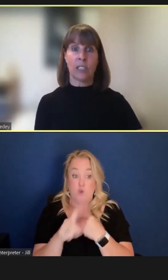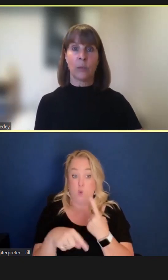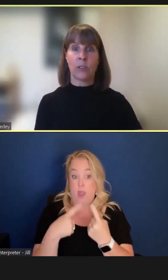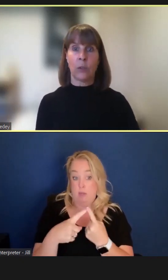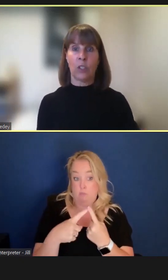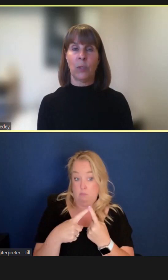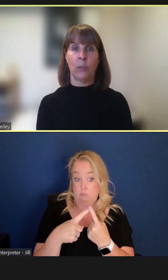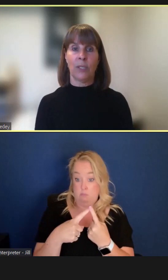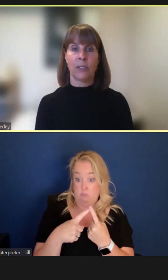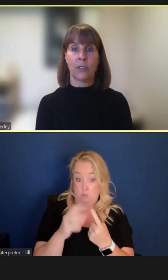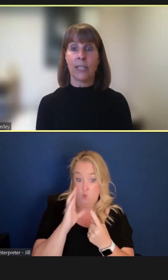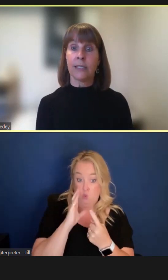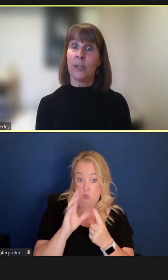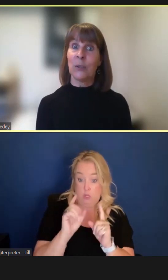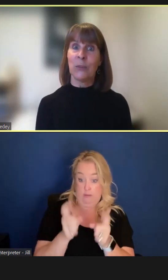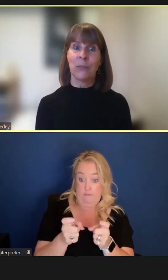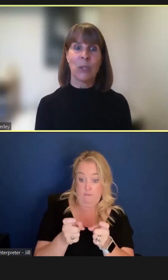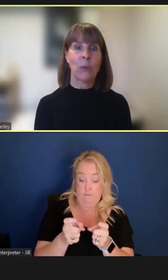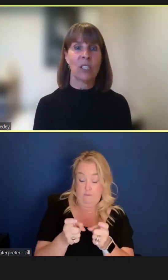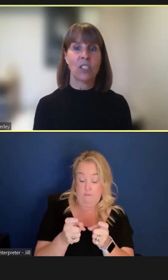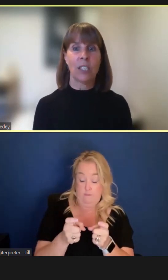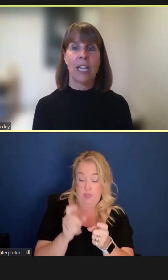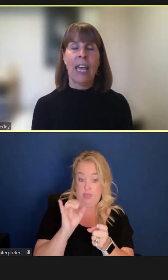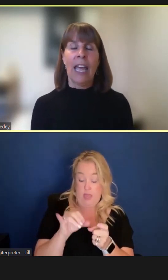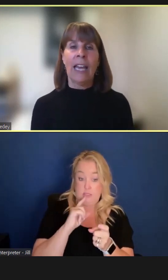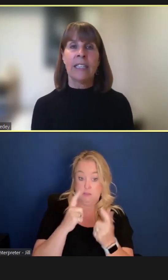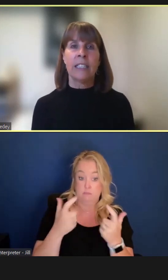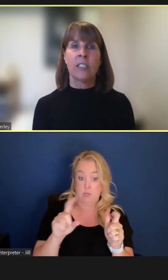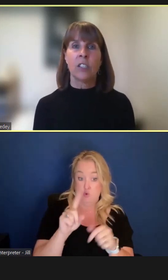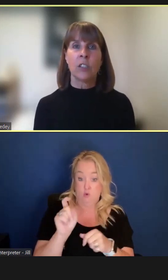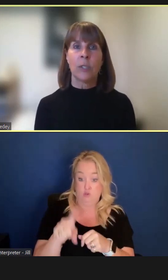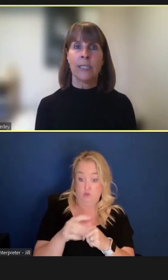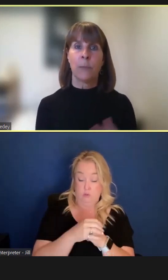going to be administered that's another big question and just want to put out a